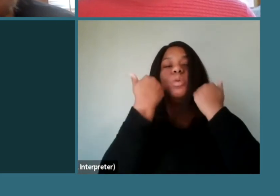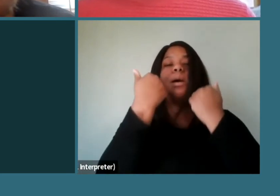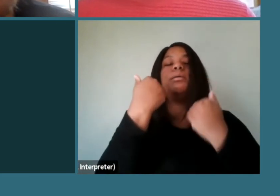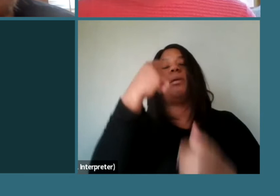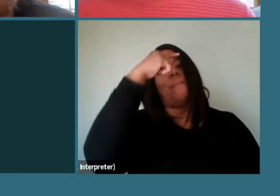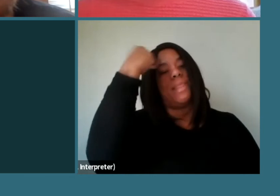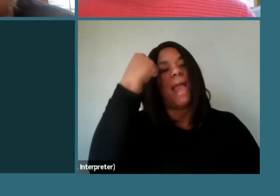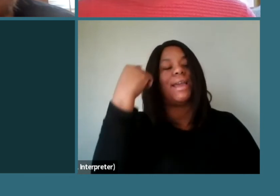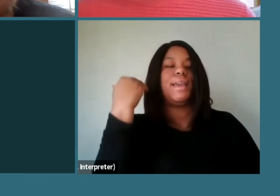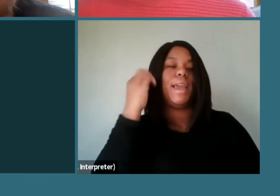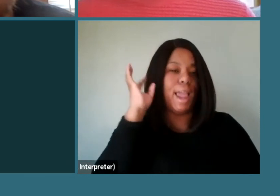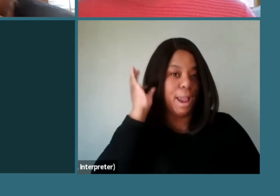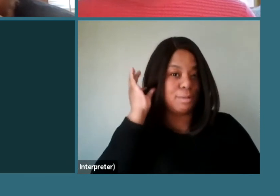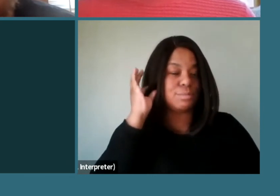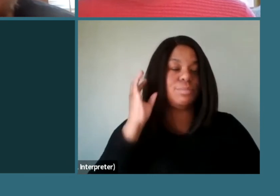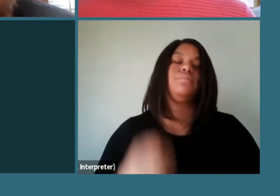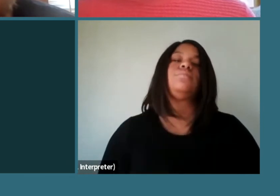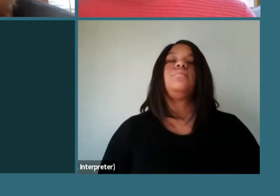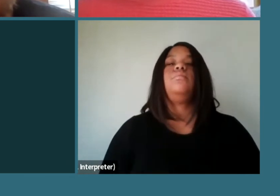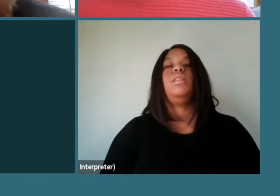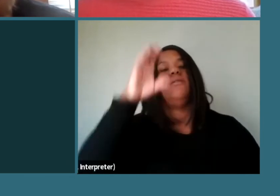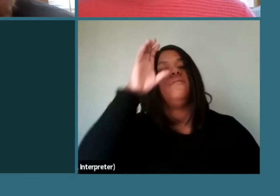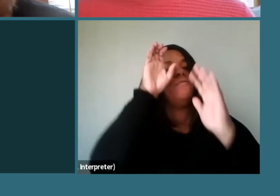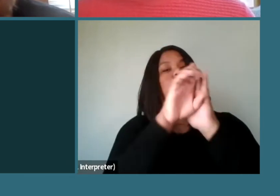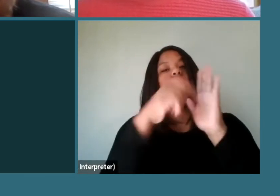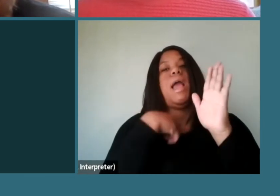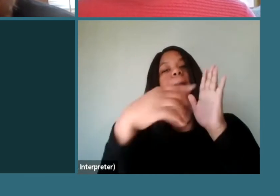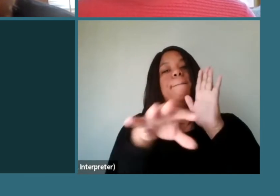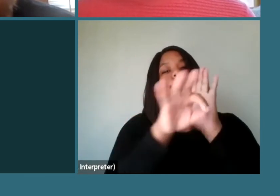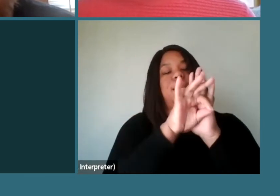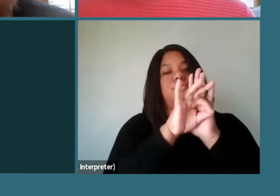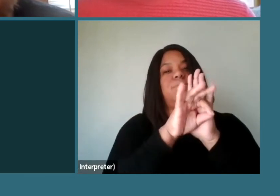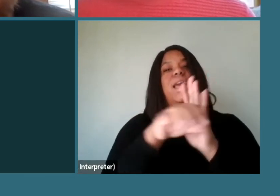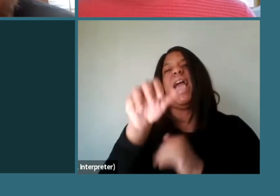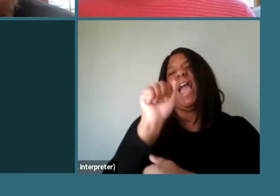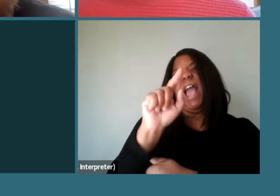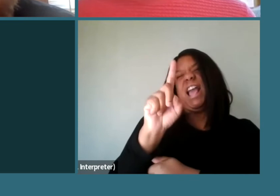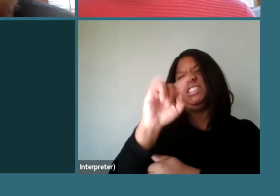The photo that I picked, I'll do the adjectives first.